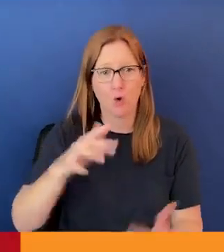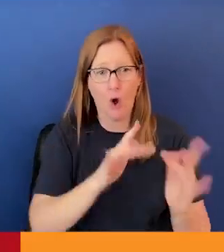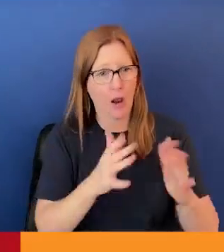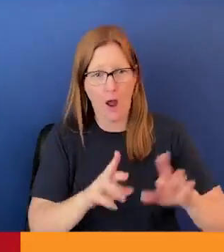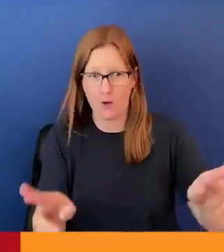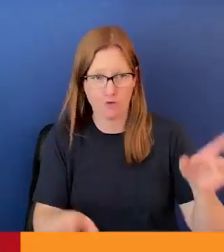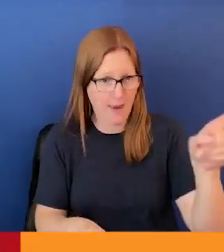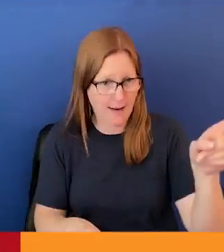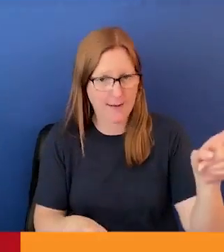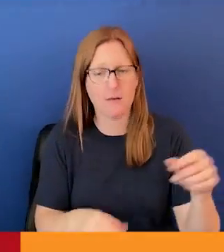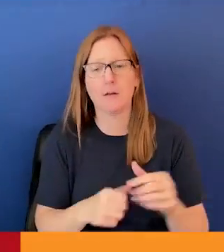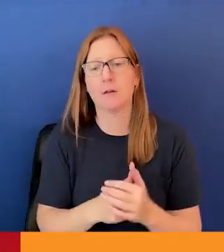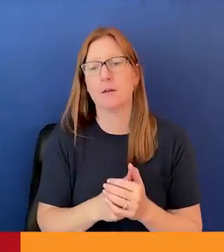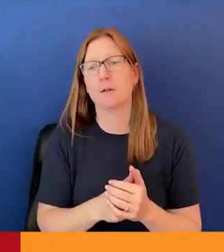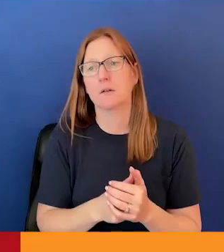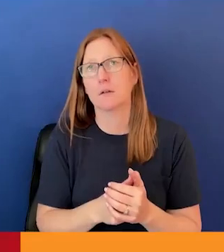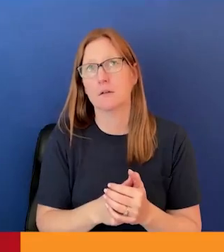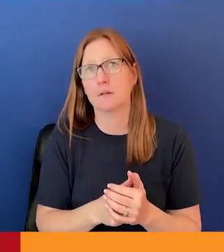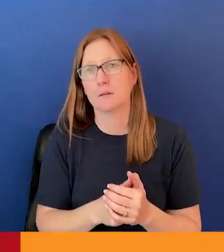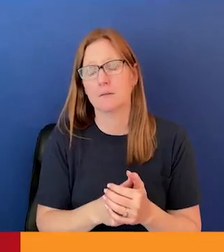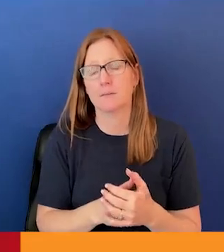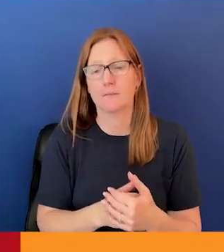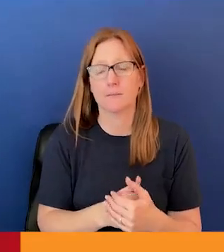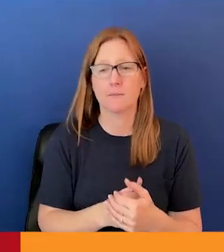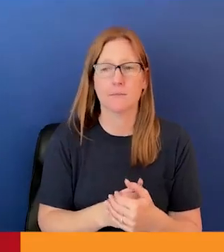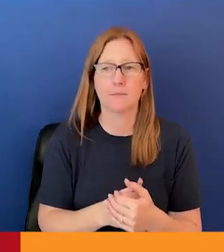as, on the resource, which is on the resource page.